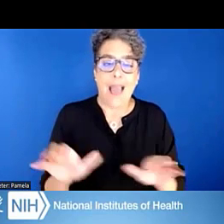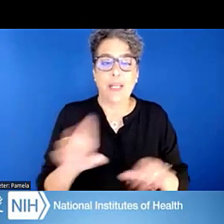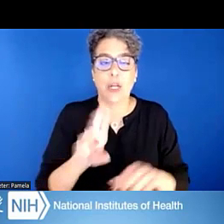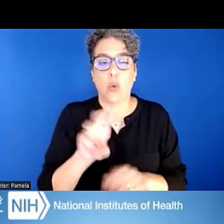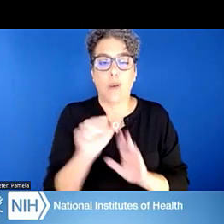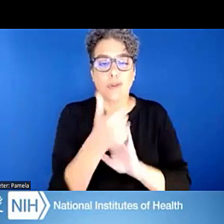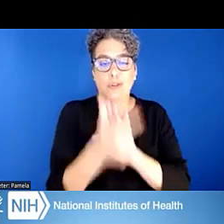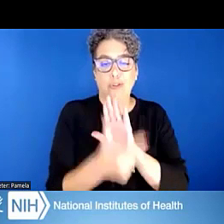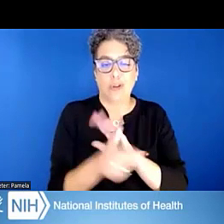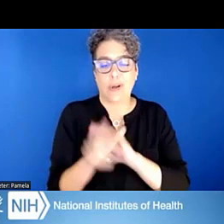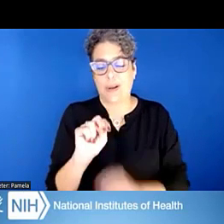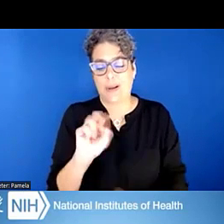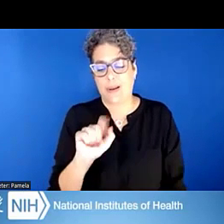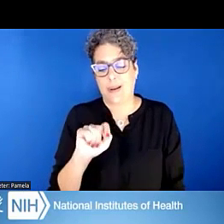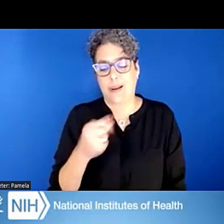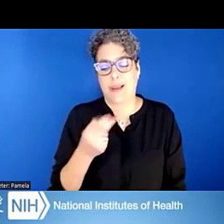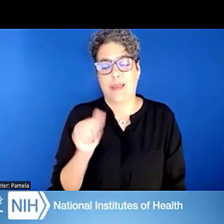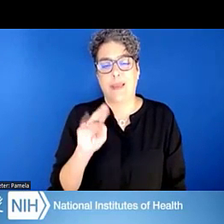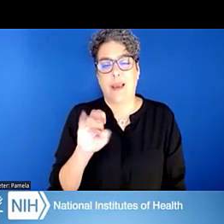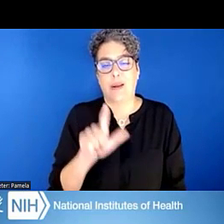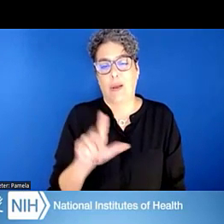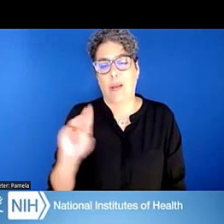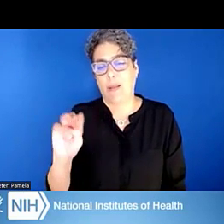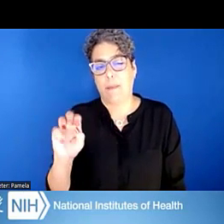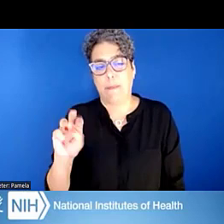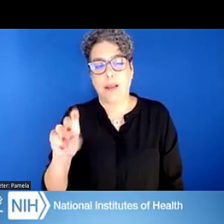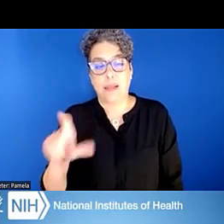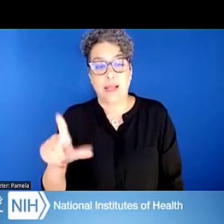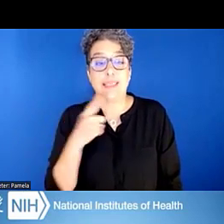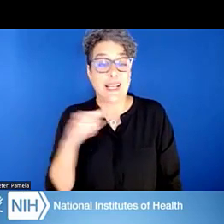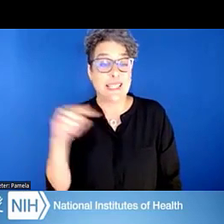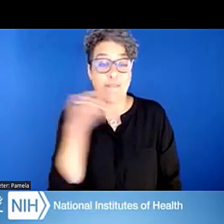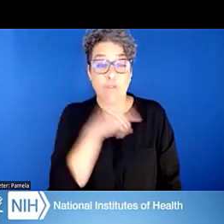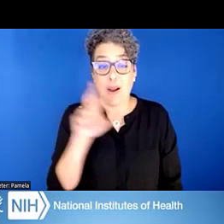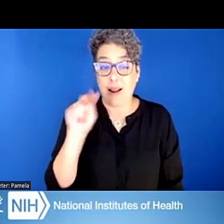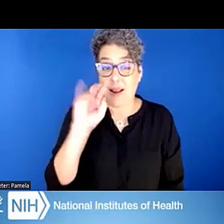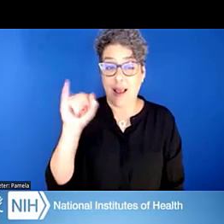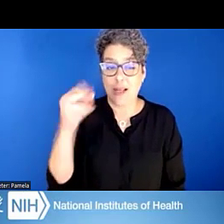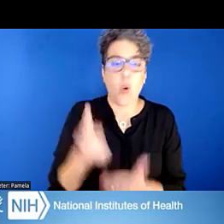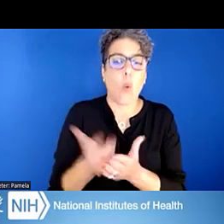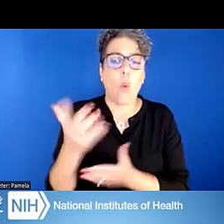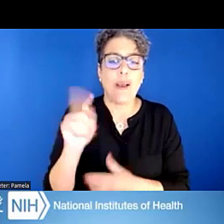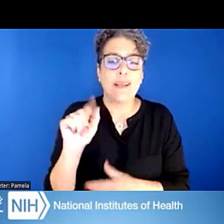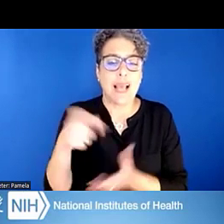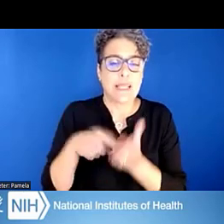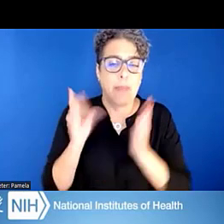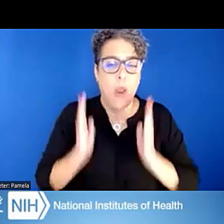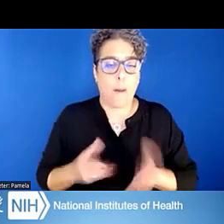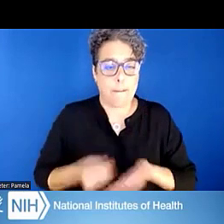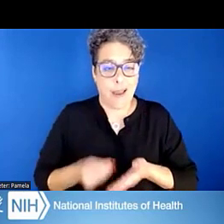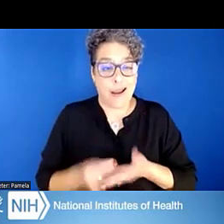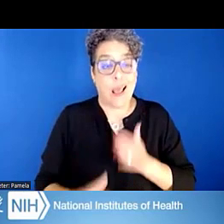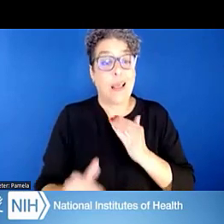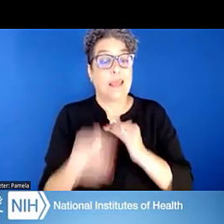"Defrauding the NIH wastes taxpayer money, limits the availability of funding for other research and undermines